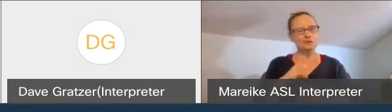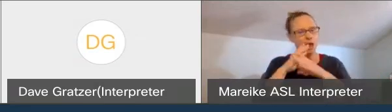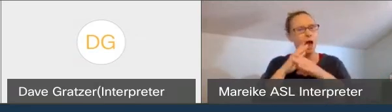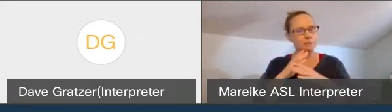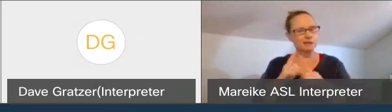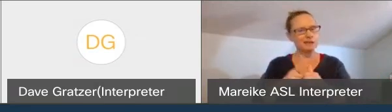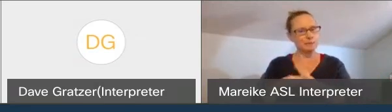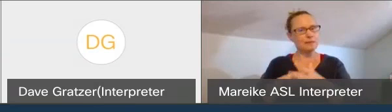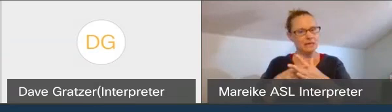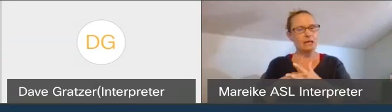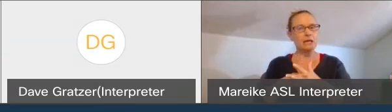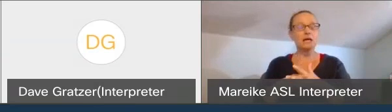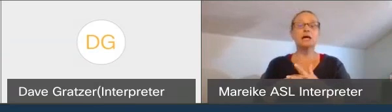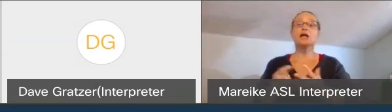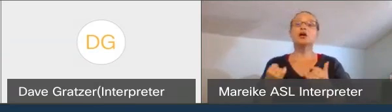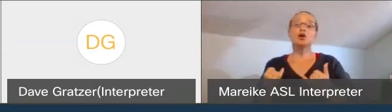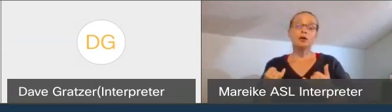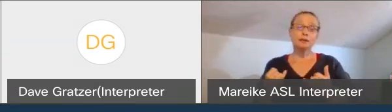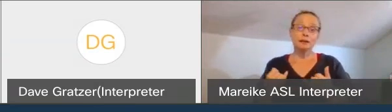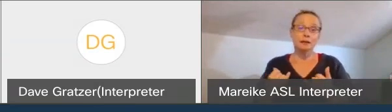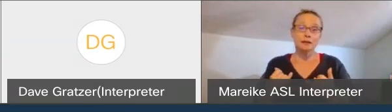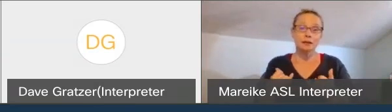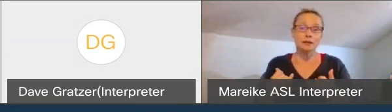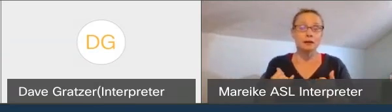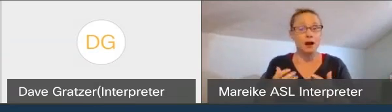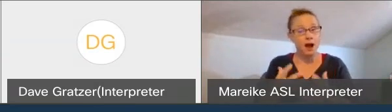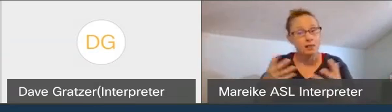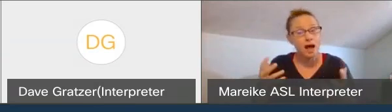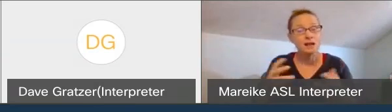Um, and then currently, you know, uh, a lot of the problem is education